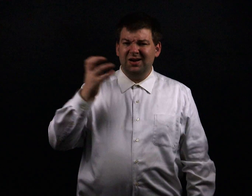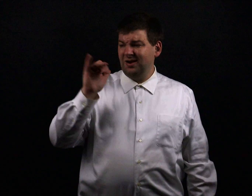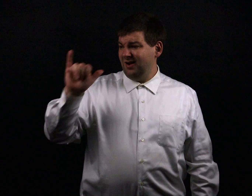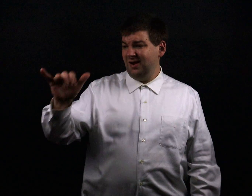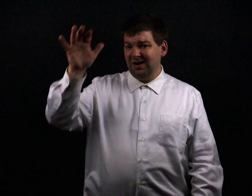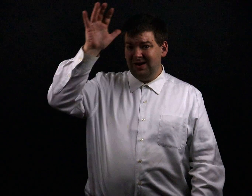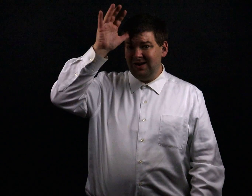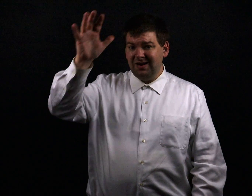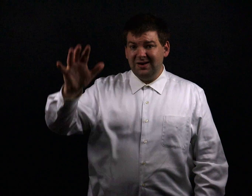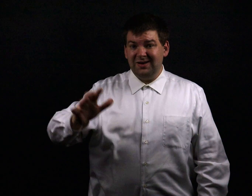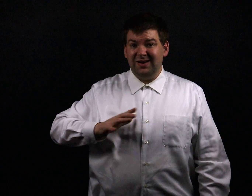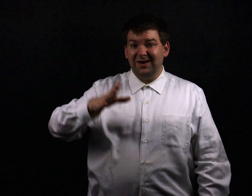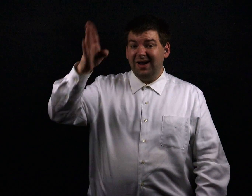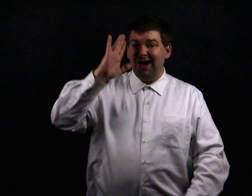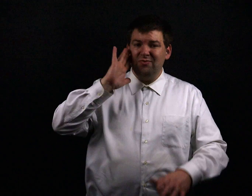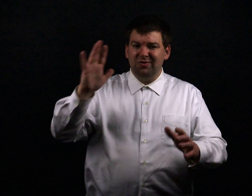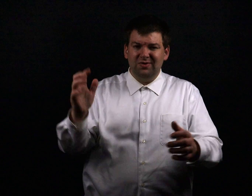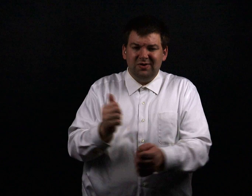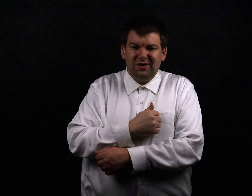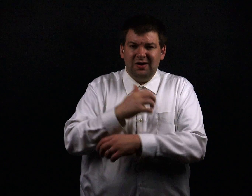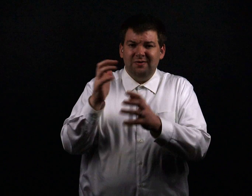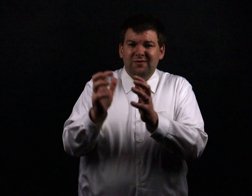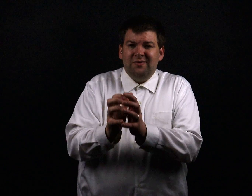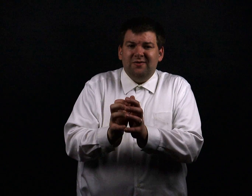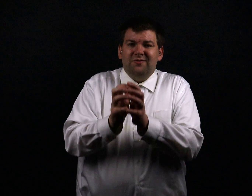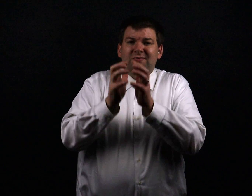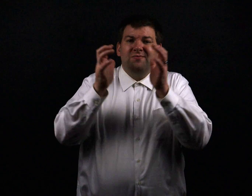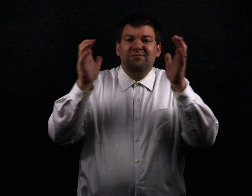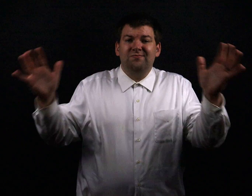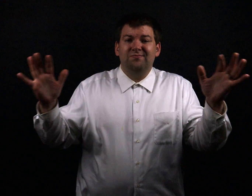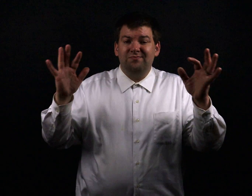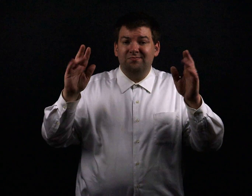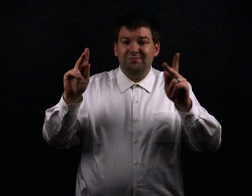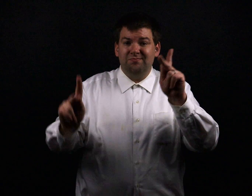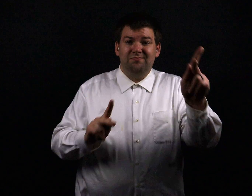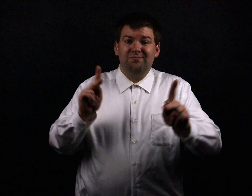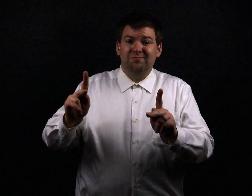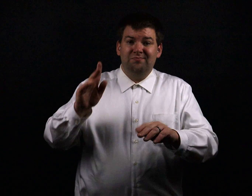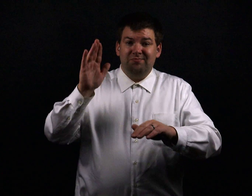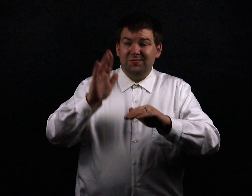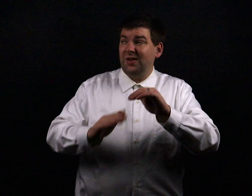What is man that God would love his virtue so much